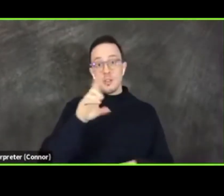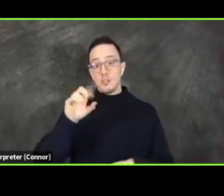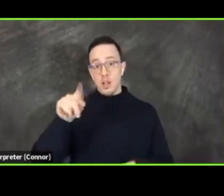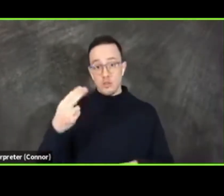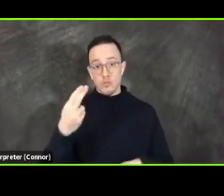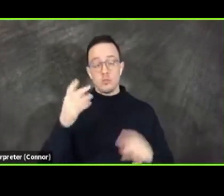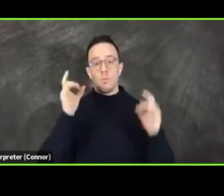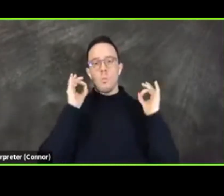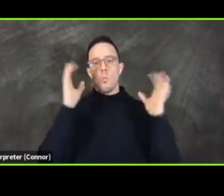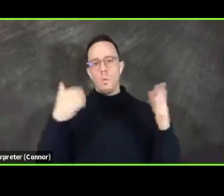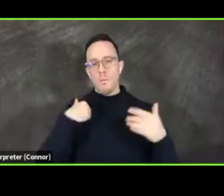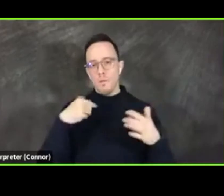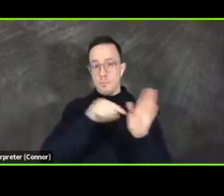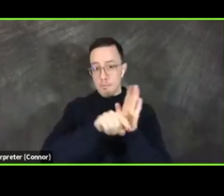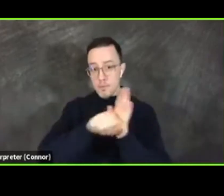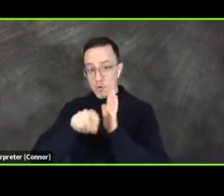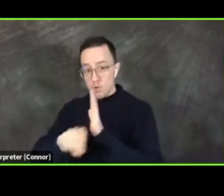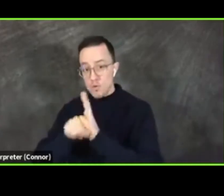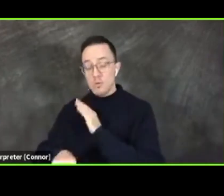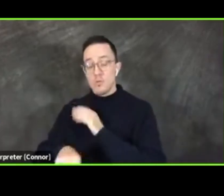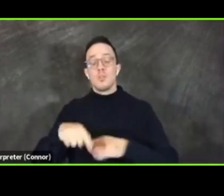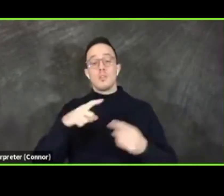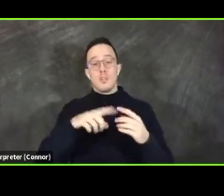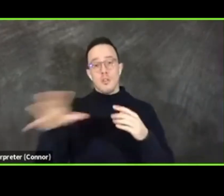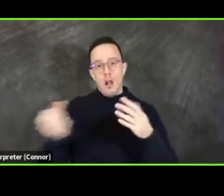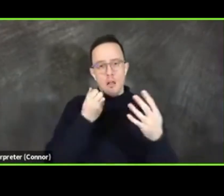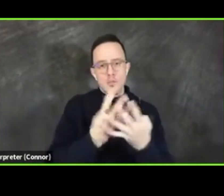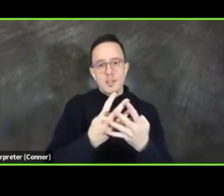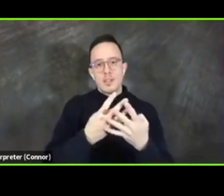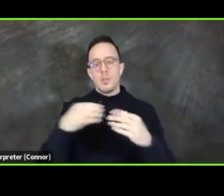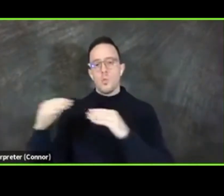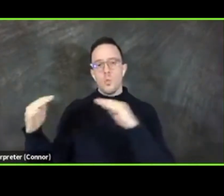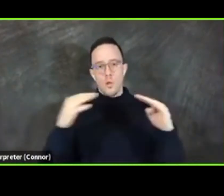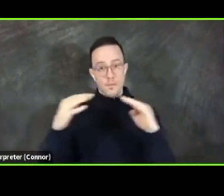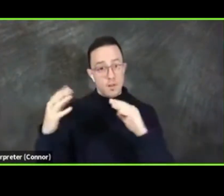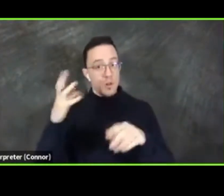AND WARFARE THAT INCLUDED RAPE, SCALP BOUNTIES AND DECIMATION OF PLANT AND